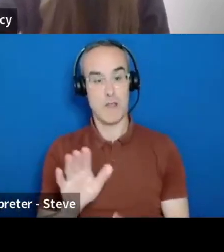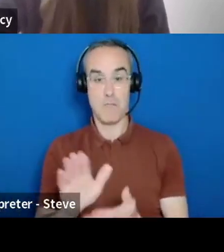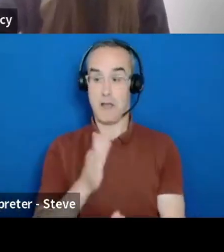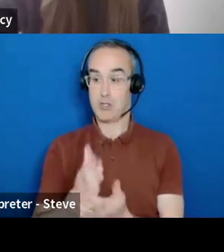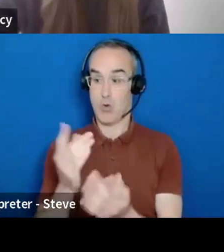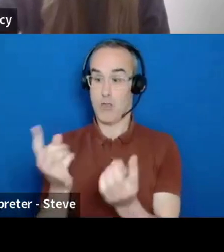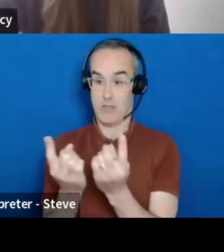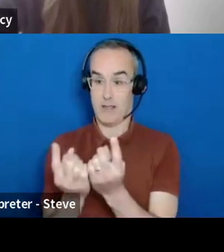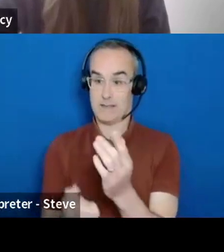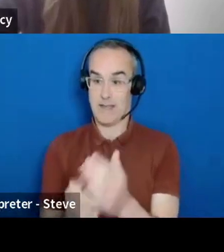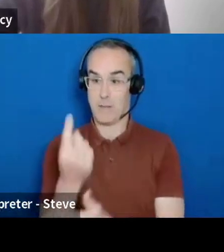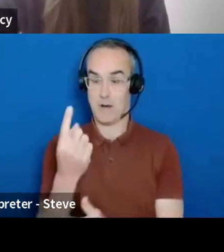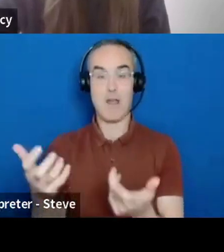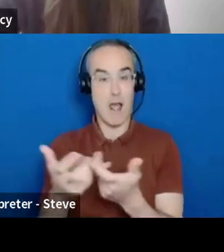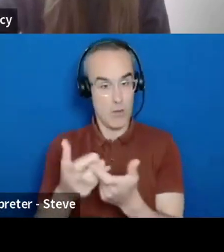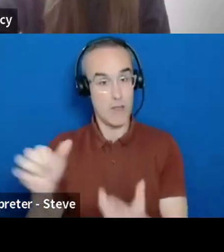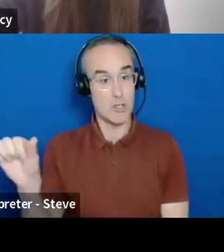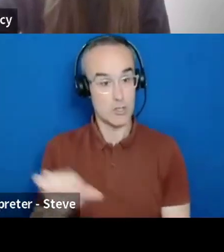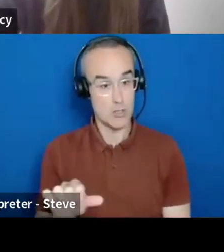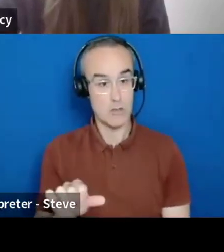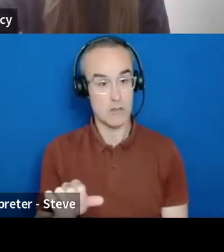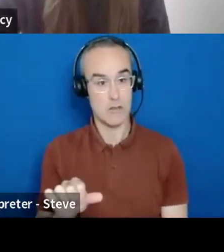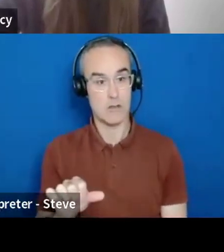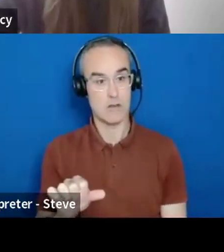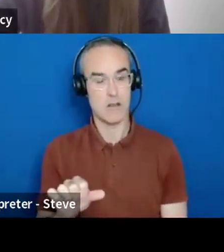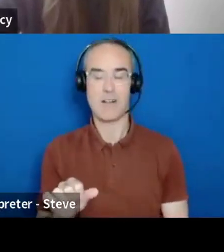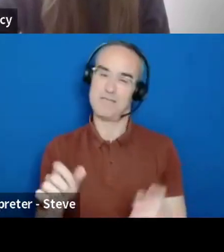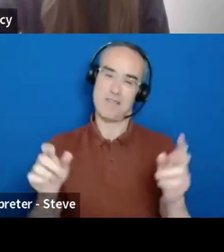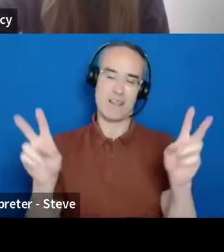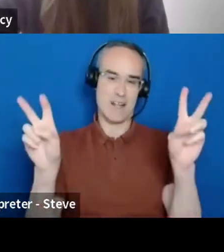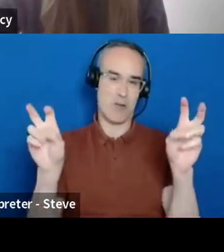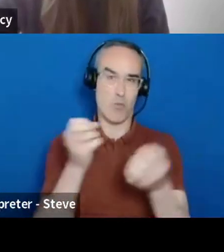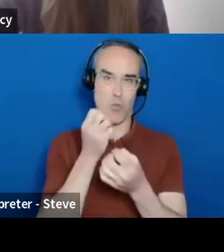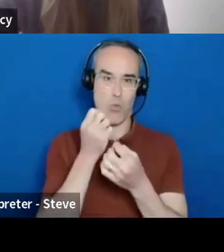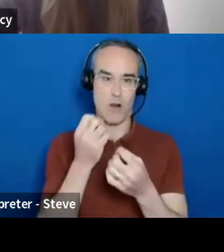to be happening. They're not doing the doing. There's a wonderful expression that says, "Noses in,